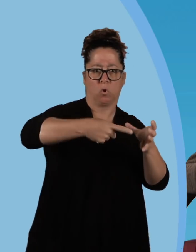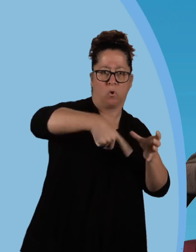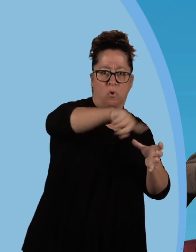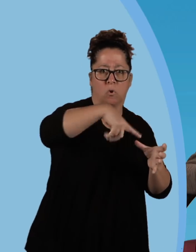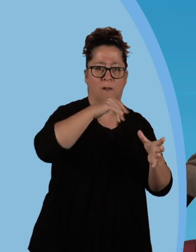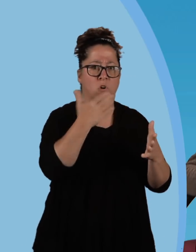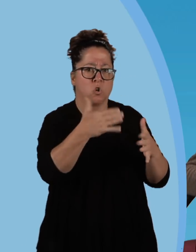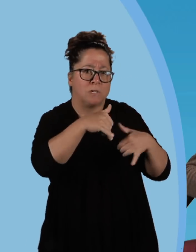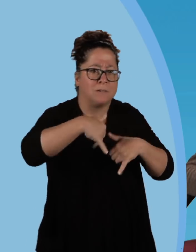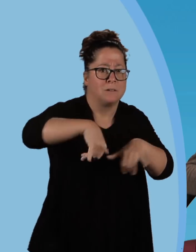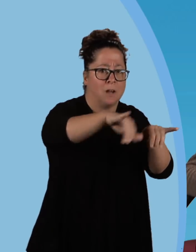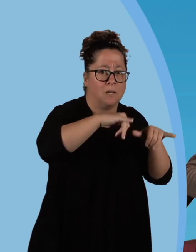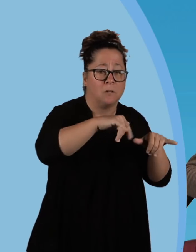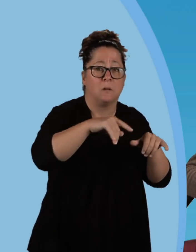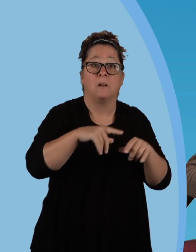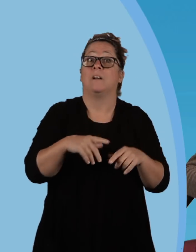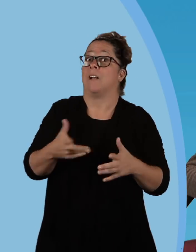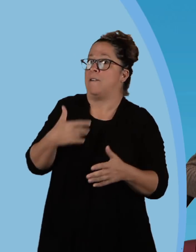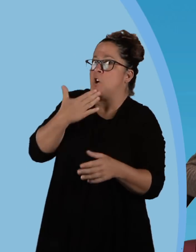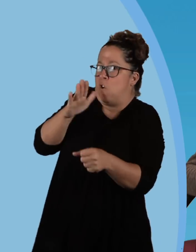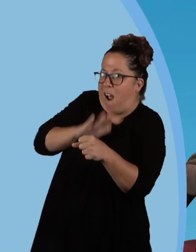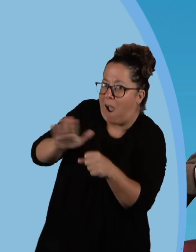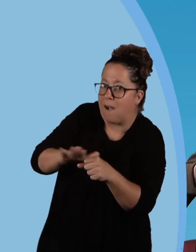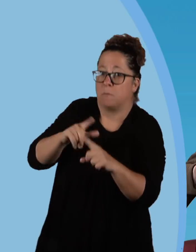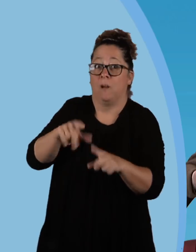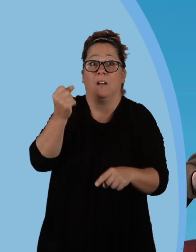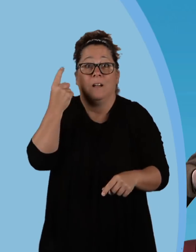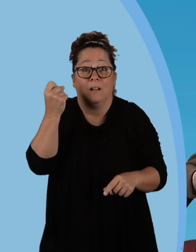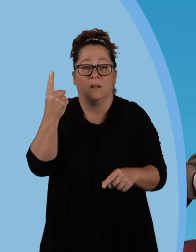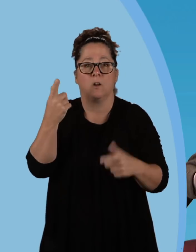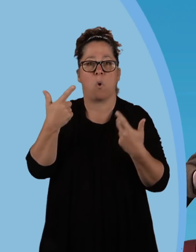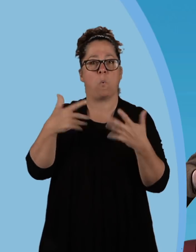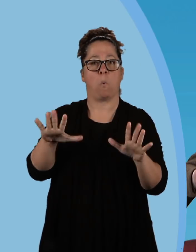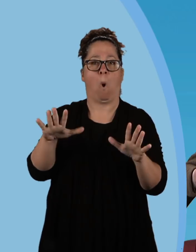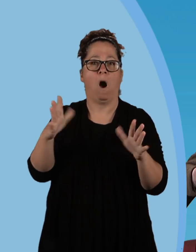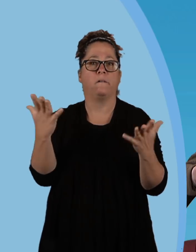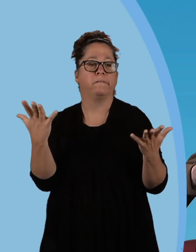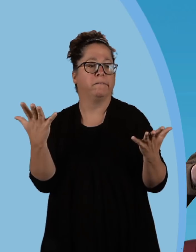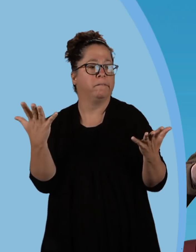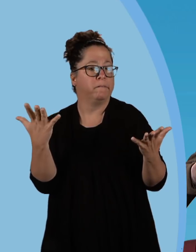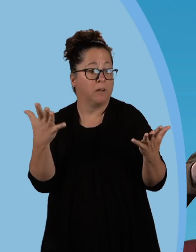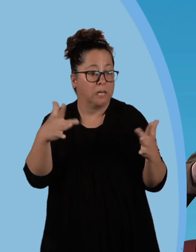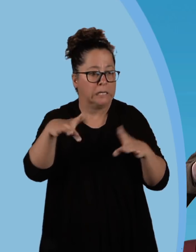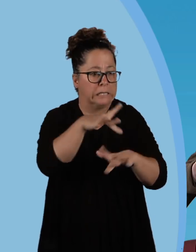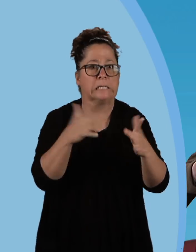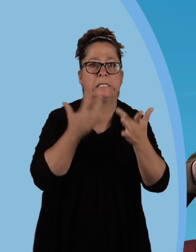between having an adequate workforce and having standards that are good enough